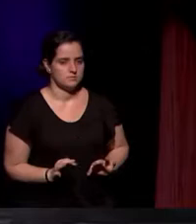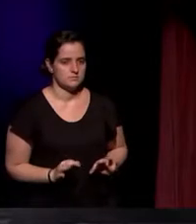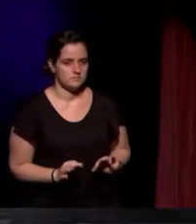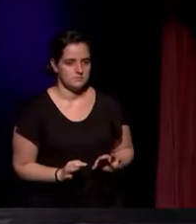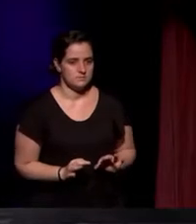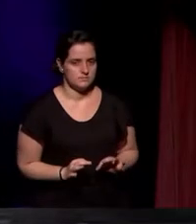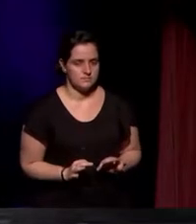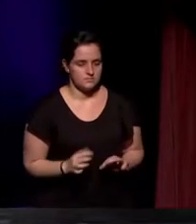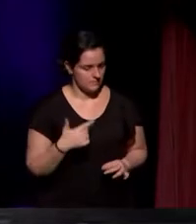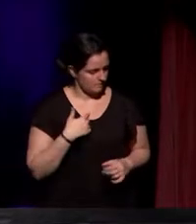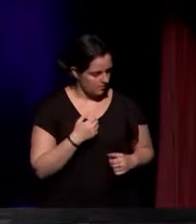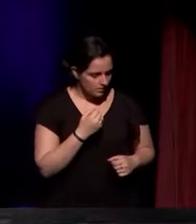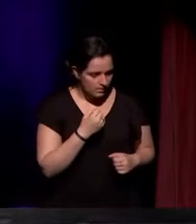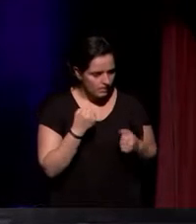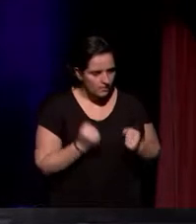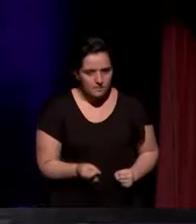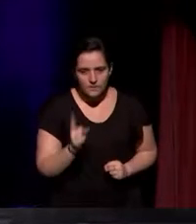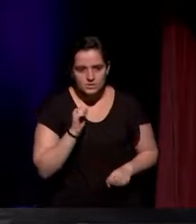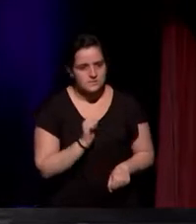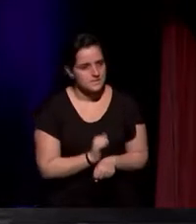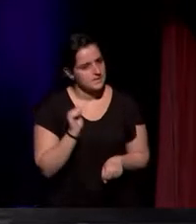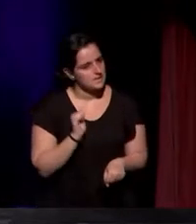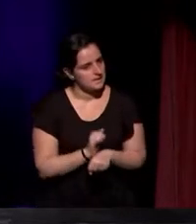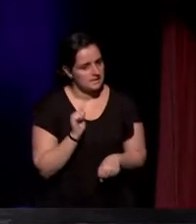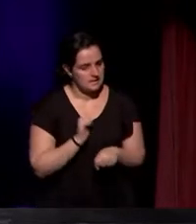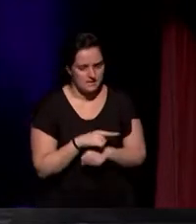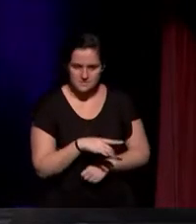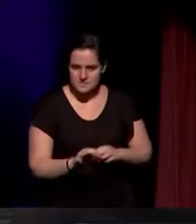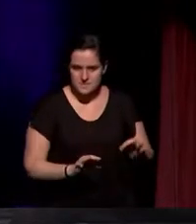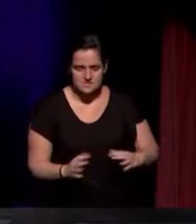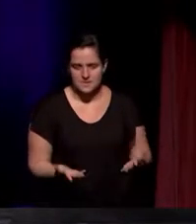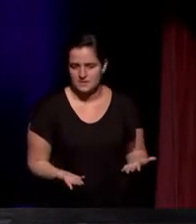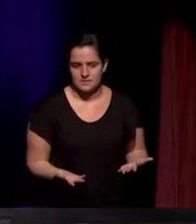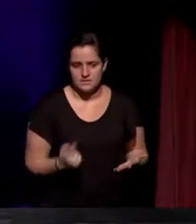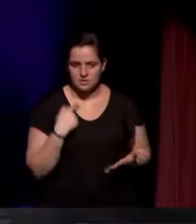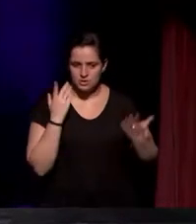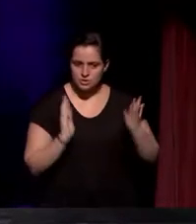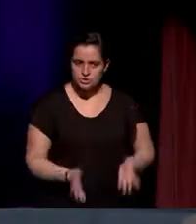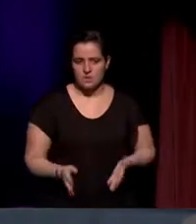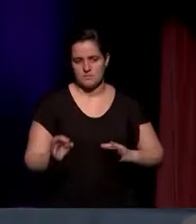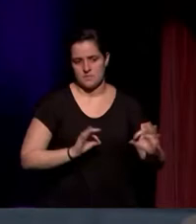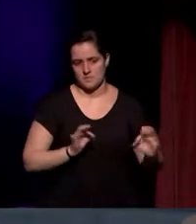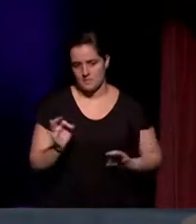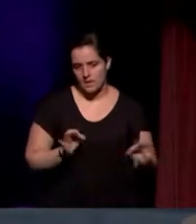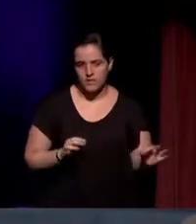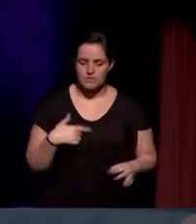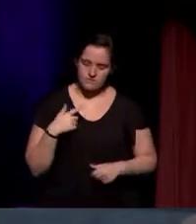we cannot wait by these preparations, we have our preparation, and let's do our fight.